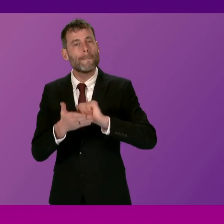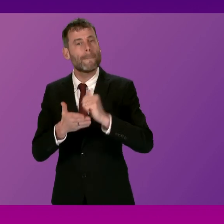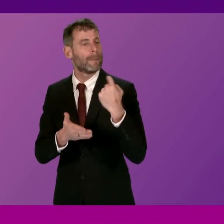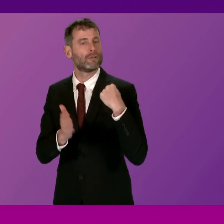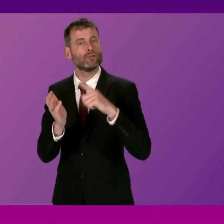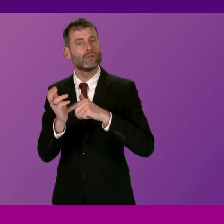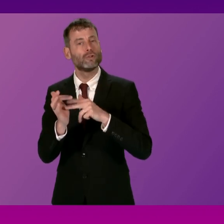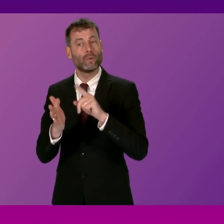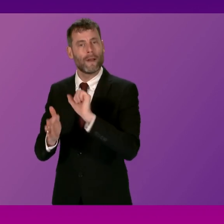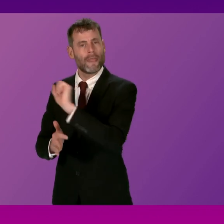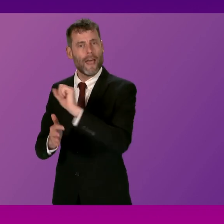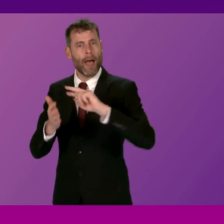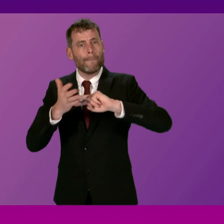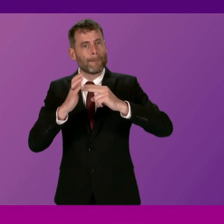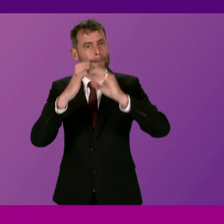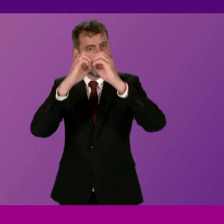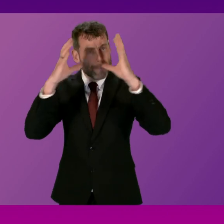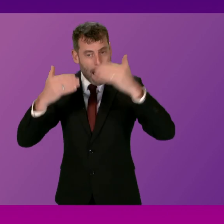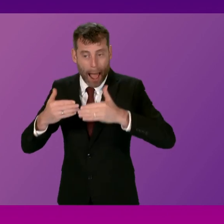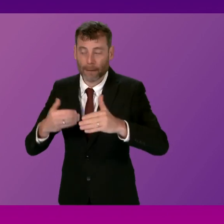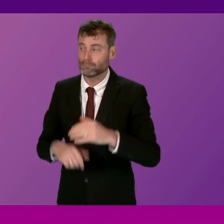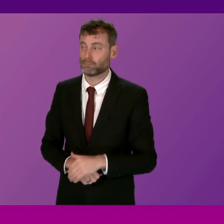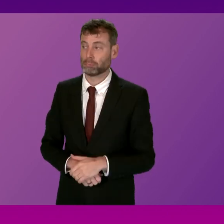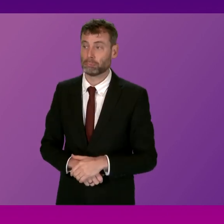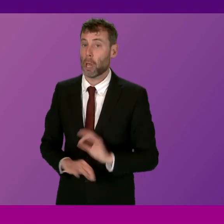We have repeatedly been promised a national transitions strategy since it was included